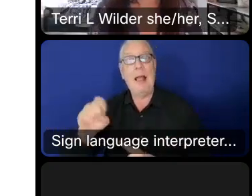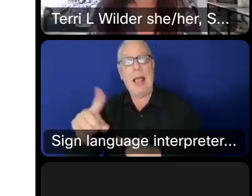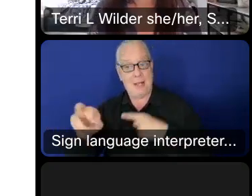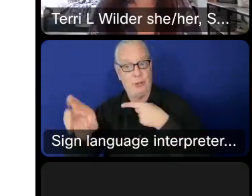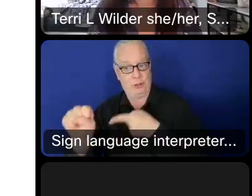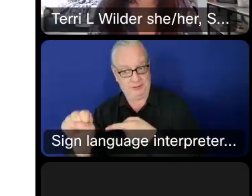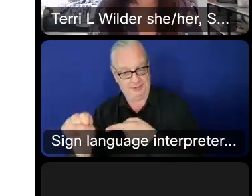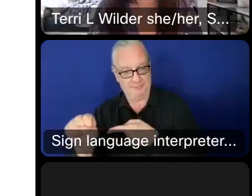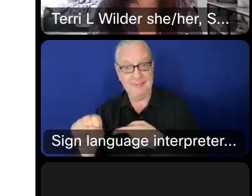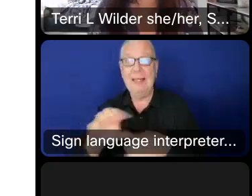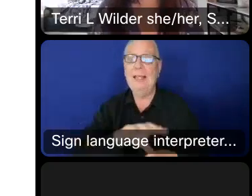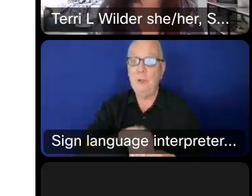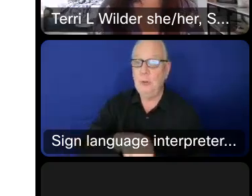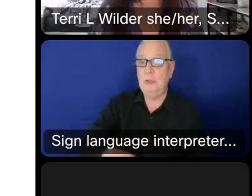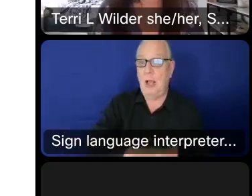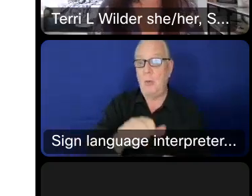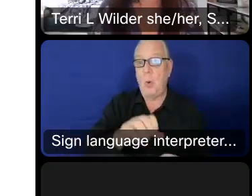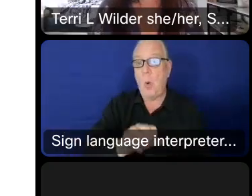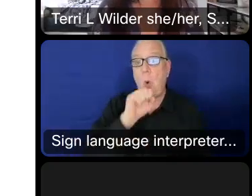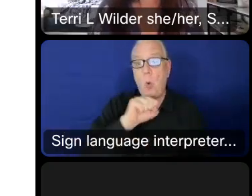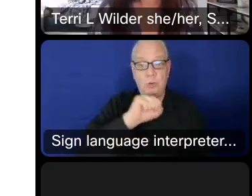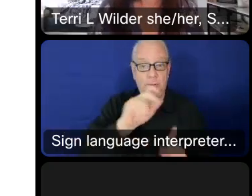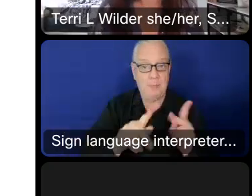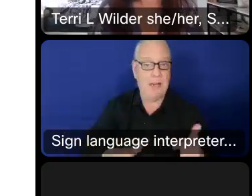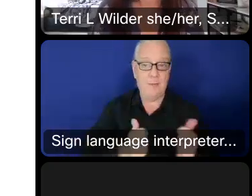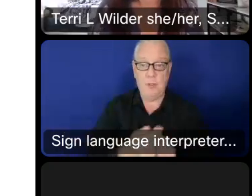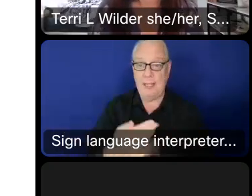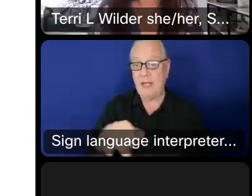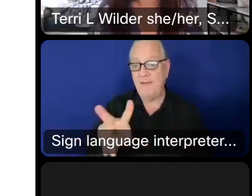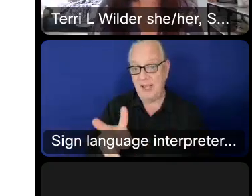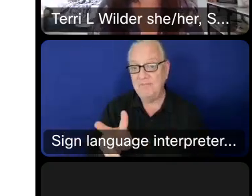older people living with HIV. We've been around for a very